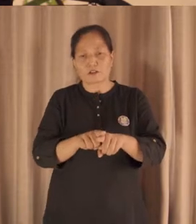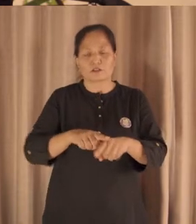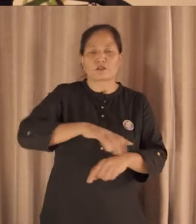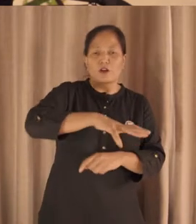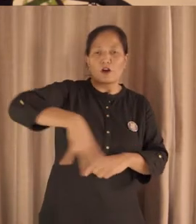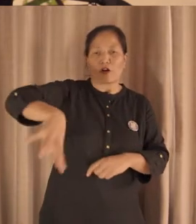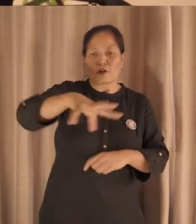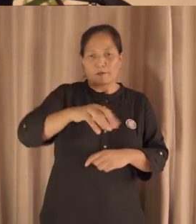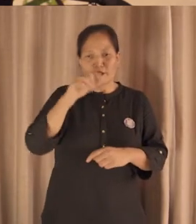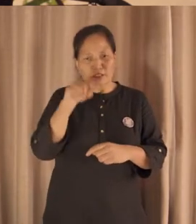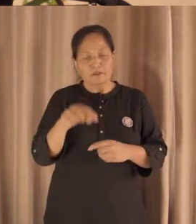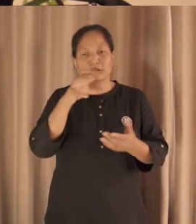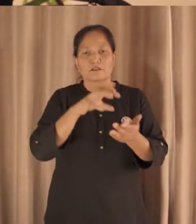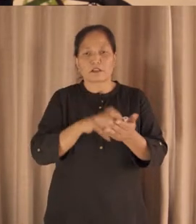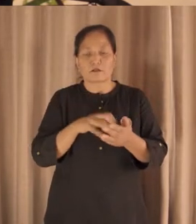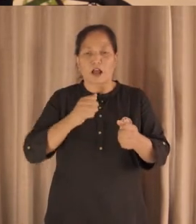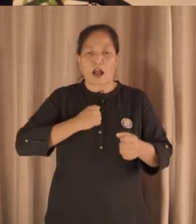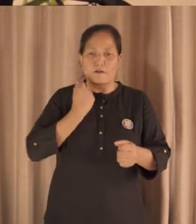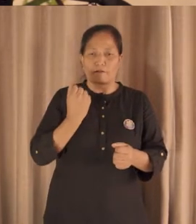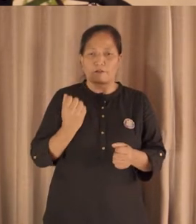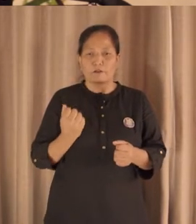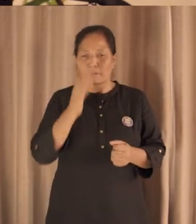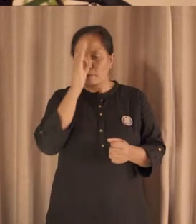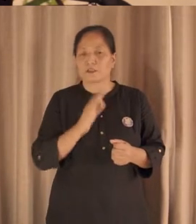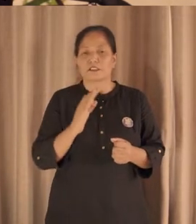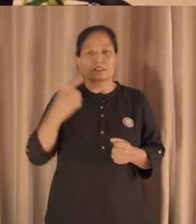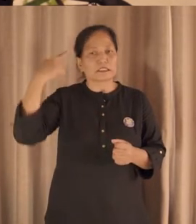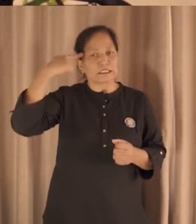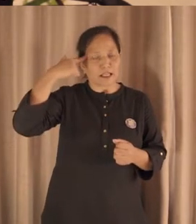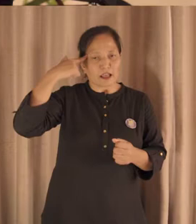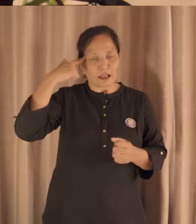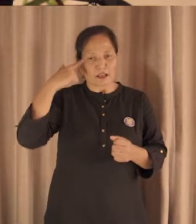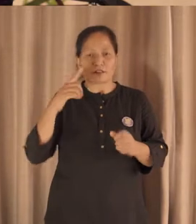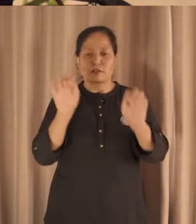festivals, sustainability, ecology and inclusion. Can you please highlight some more on this